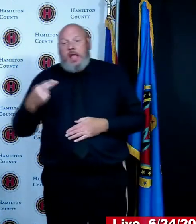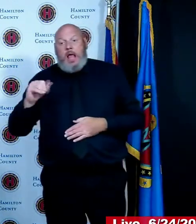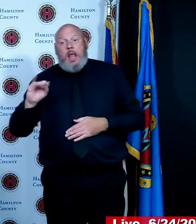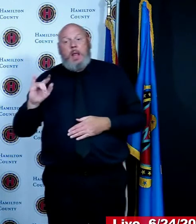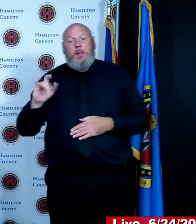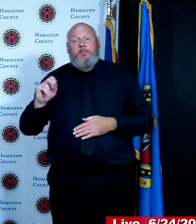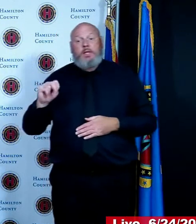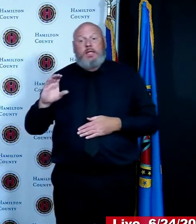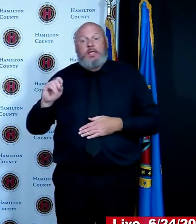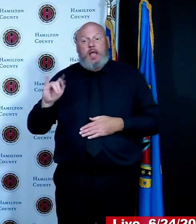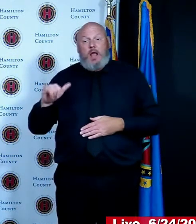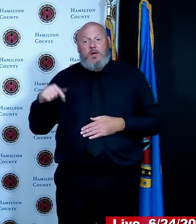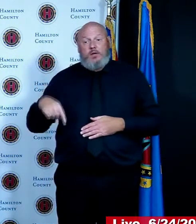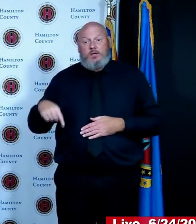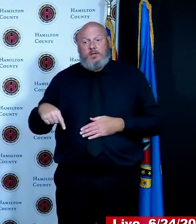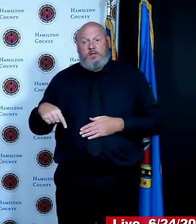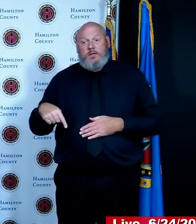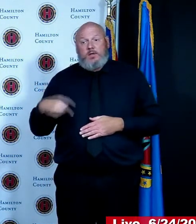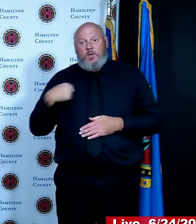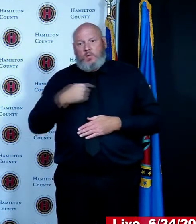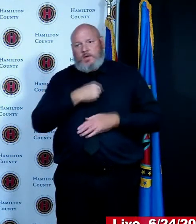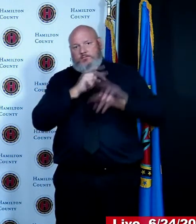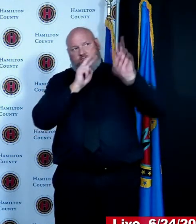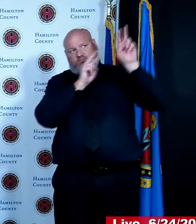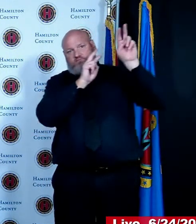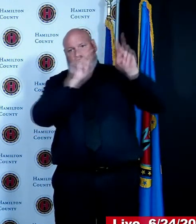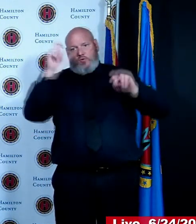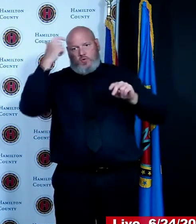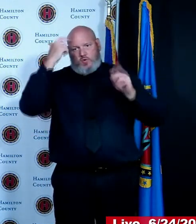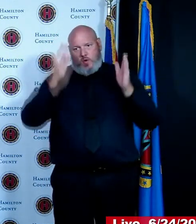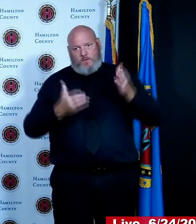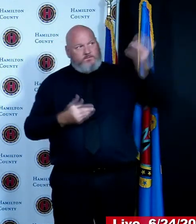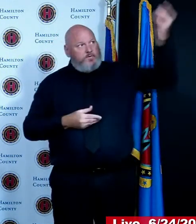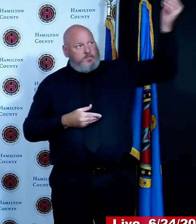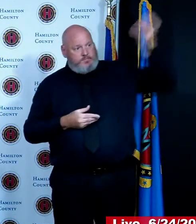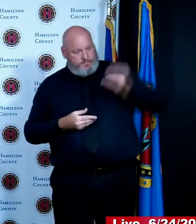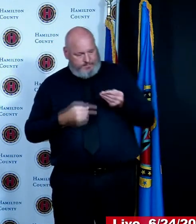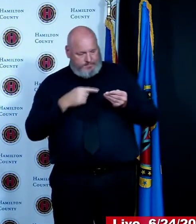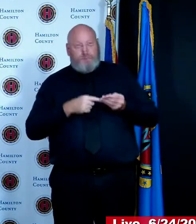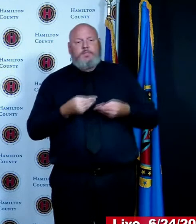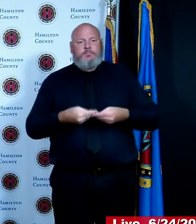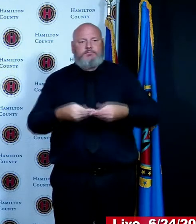the lead from the governor and so Greg I know that's his perspective on this he